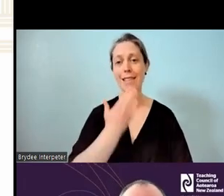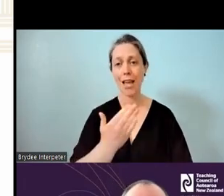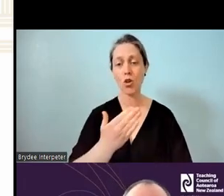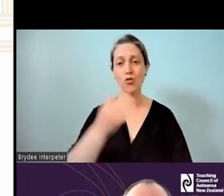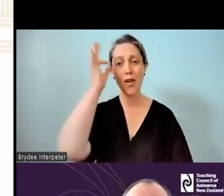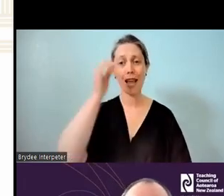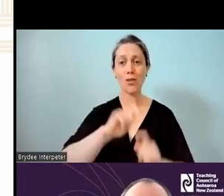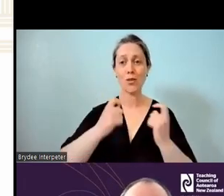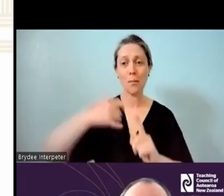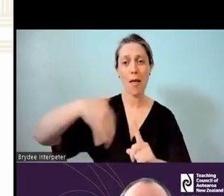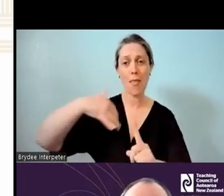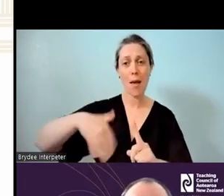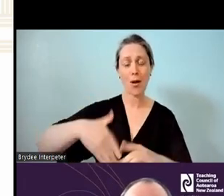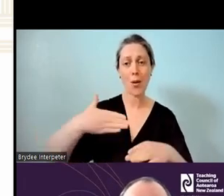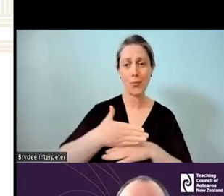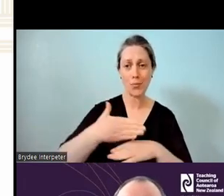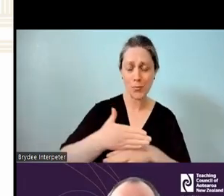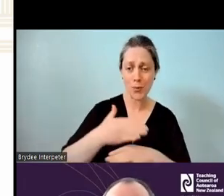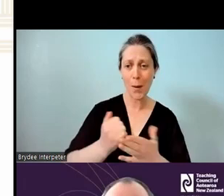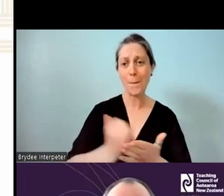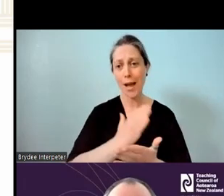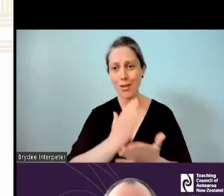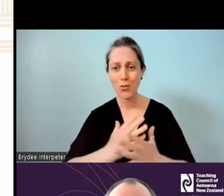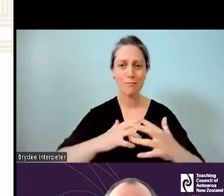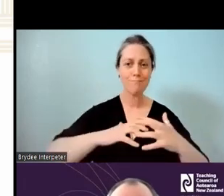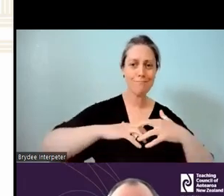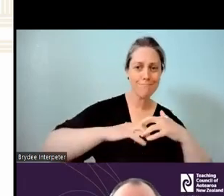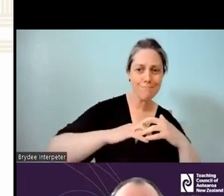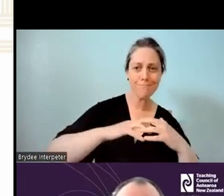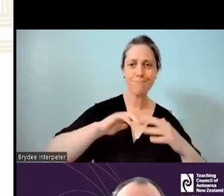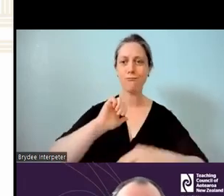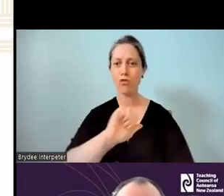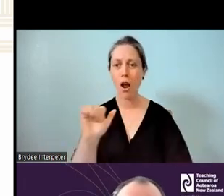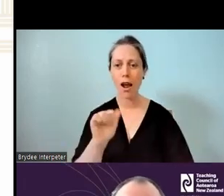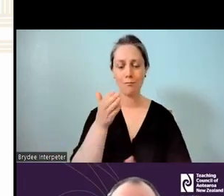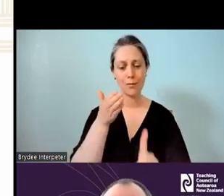who've done such great work in setting us this up. Kelly, you in particular.